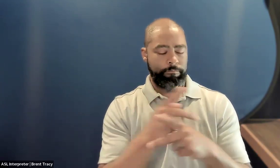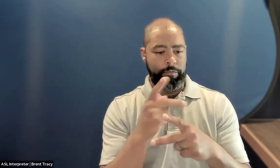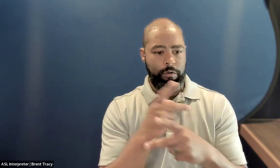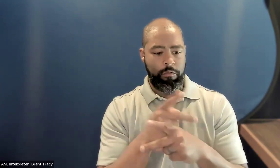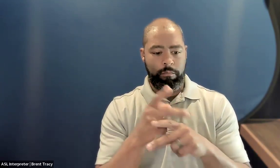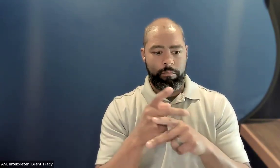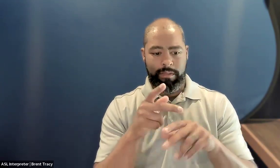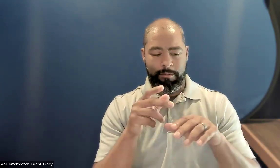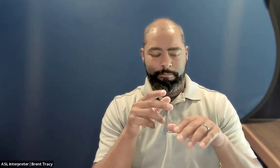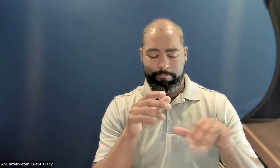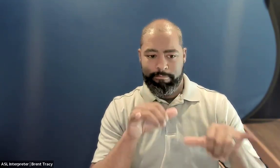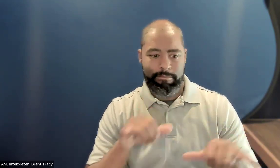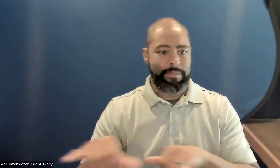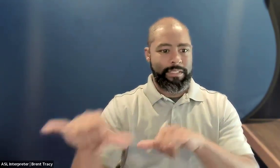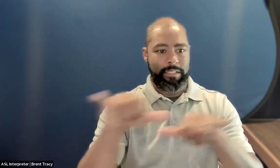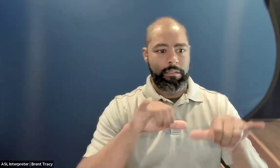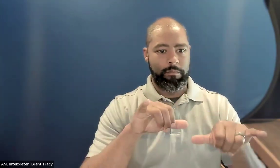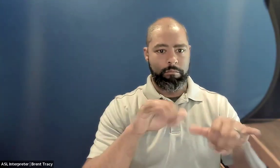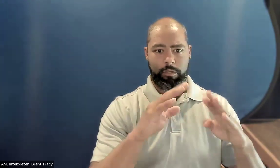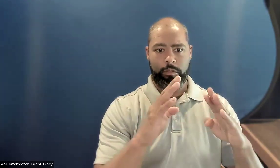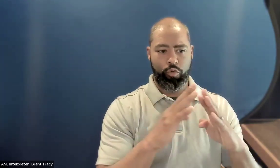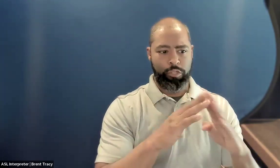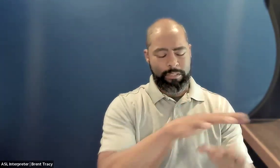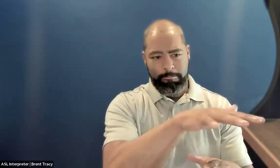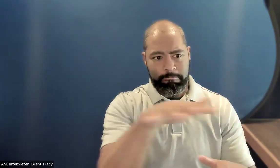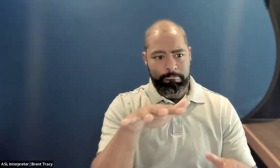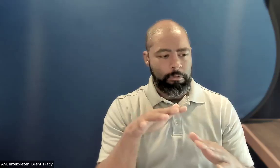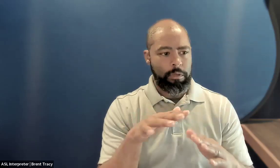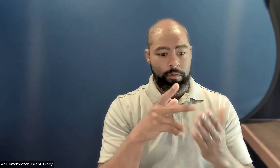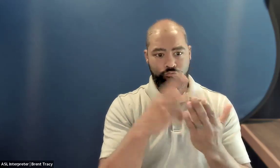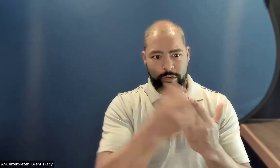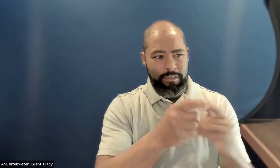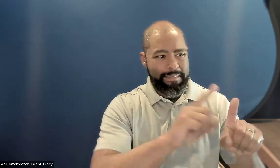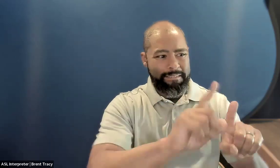climate change projections to different types of projects and